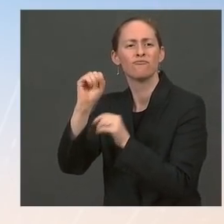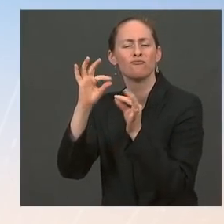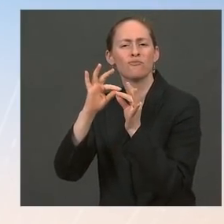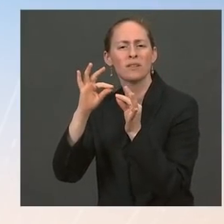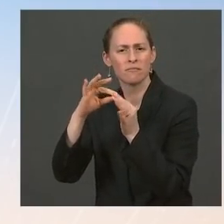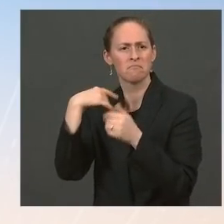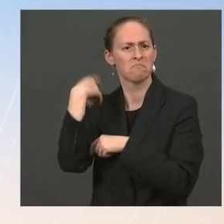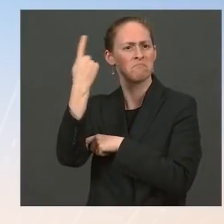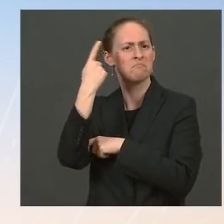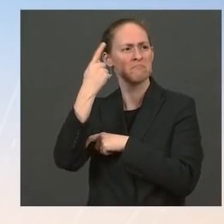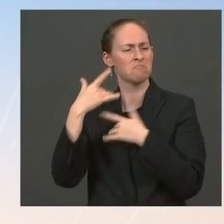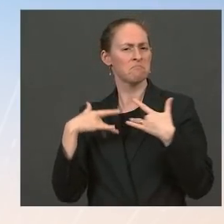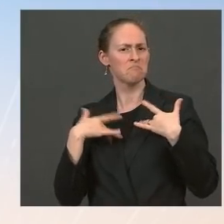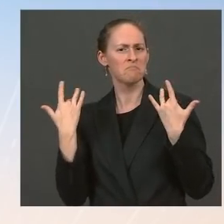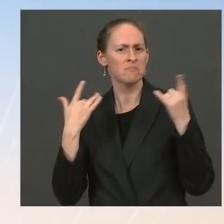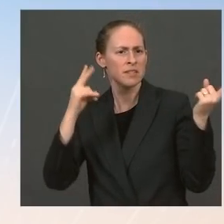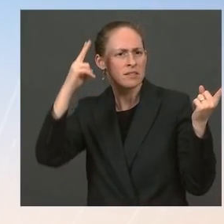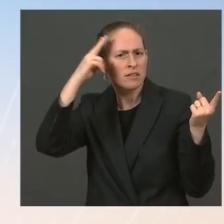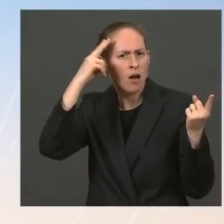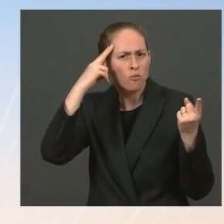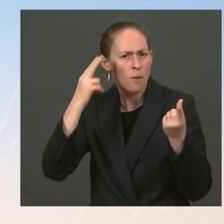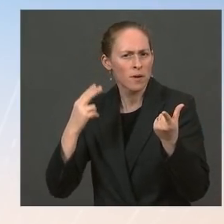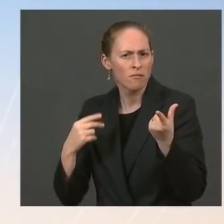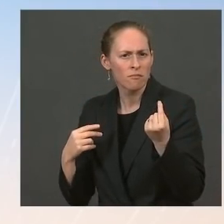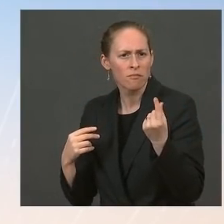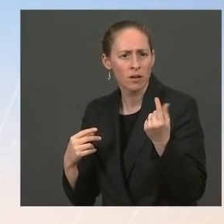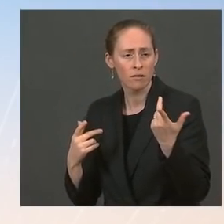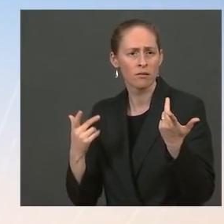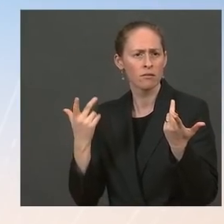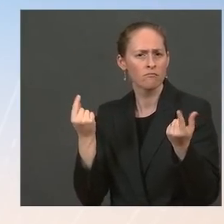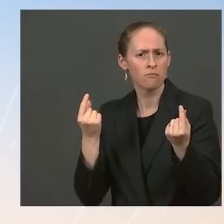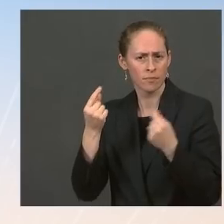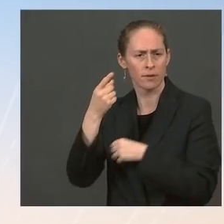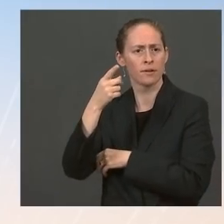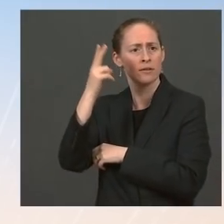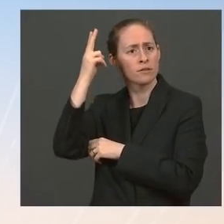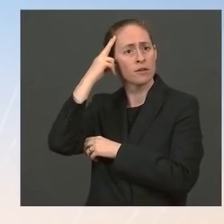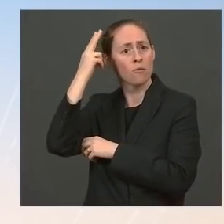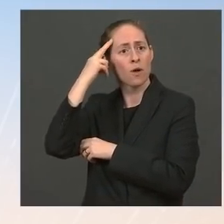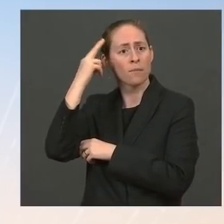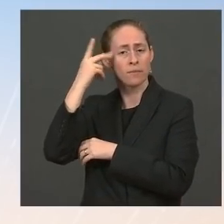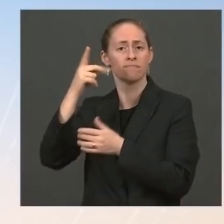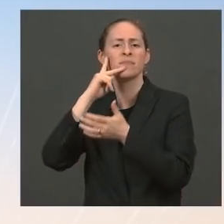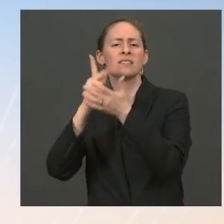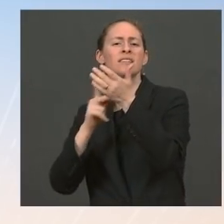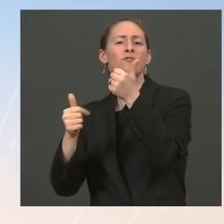It's a country that Secretary Blinken has described as one where you have a very strong relationship,